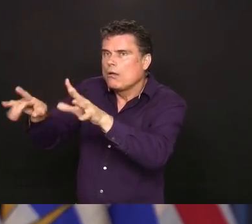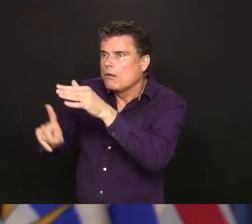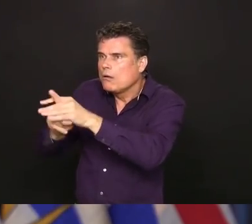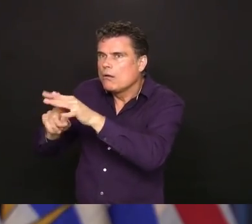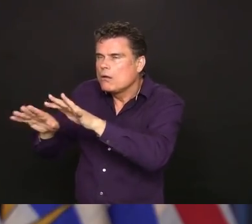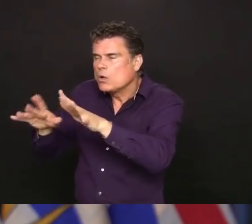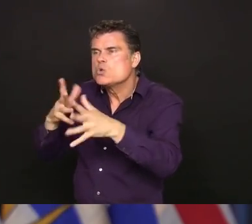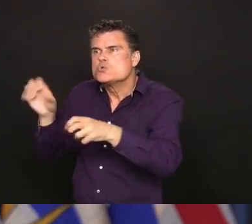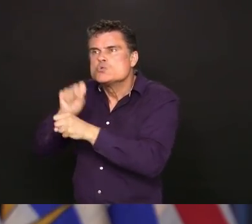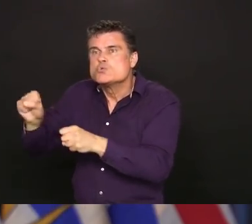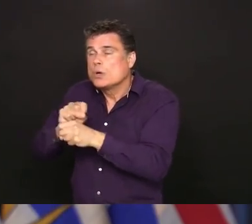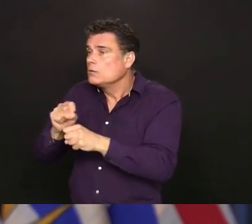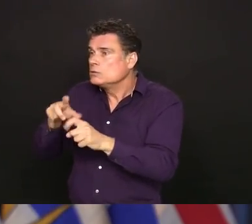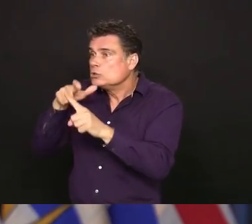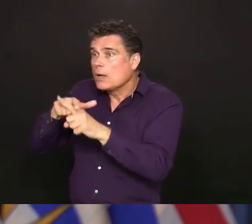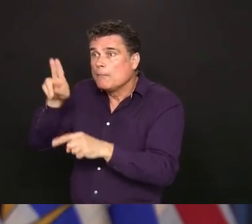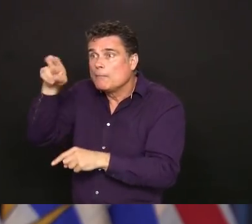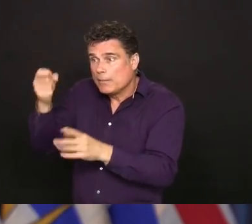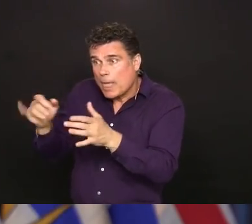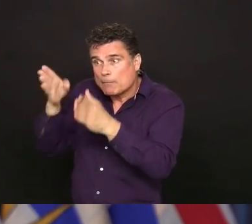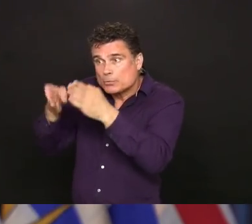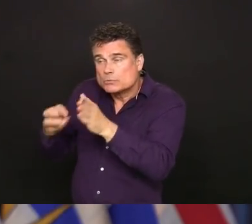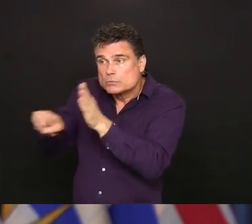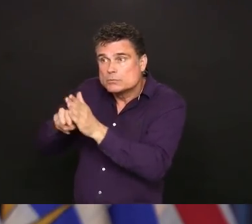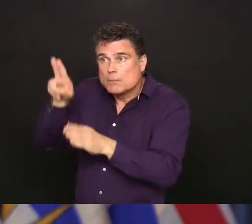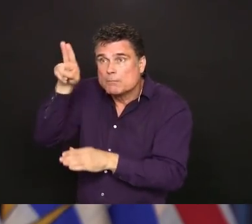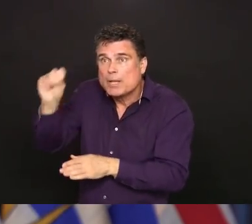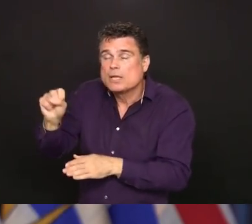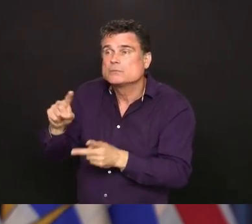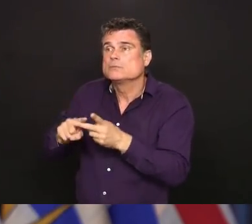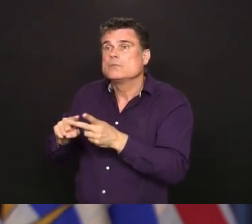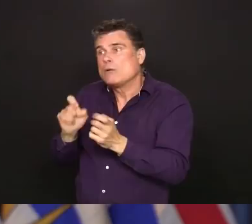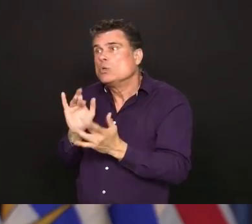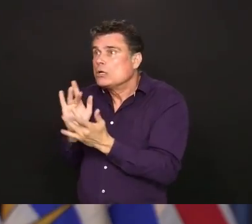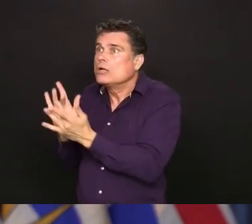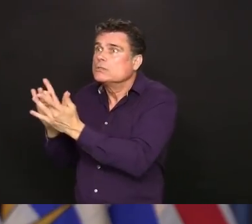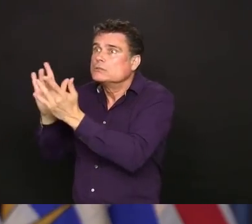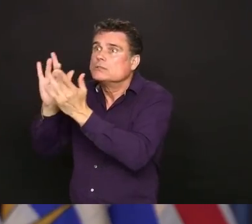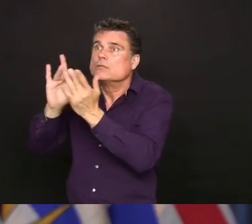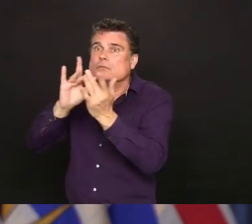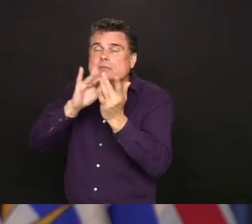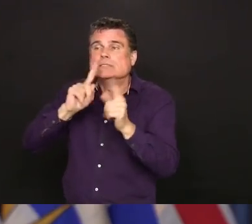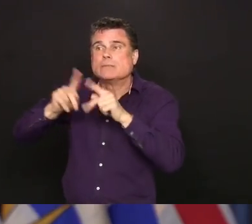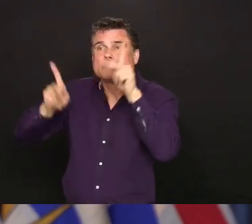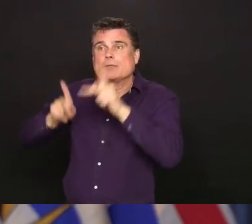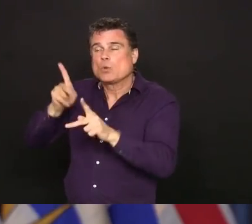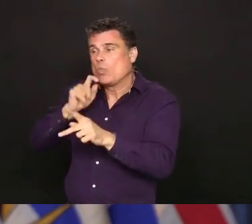the sheer logistics of what this en entails compared to anything we've done before in the province.